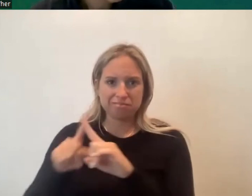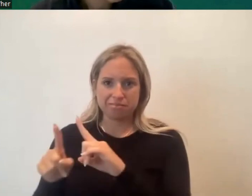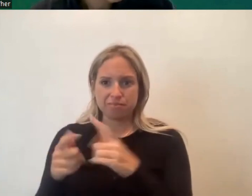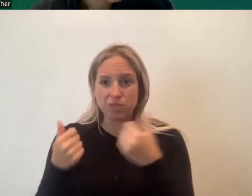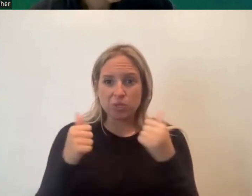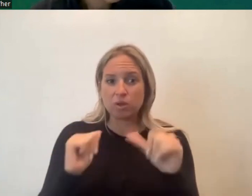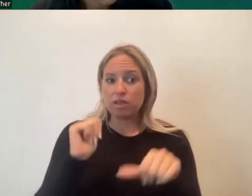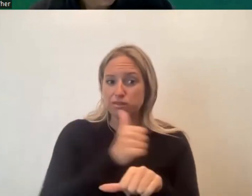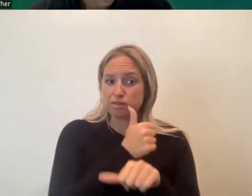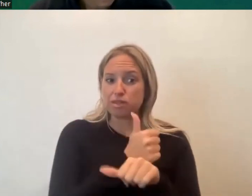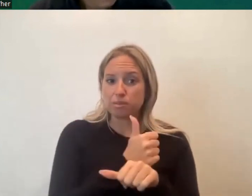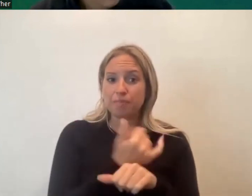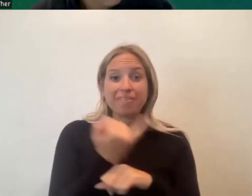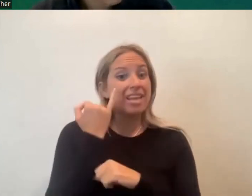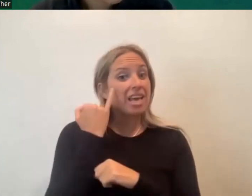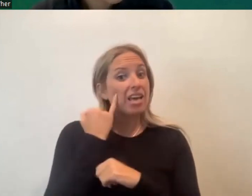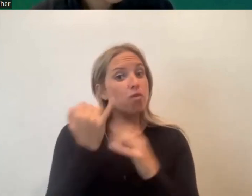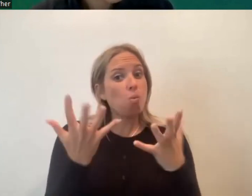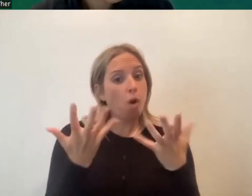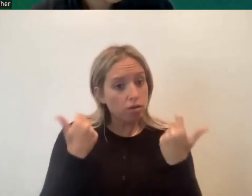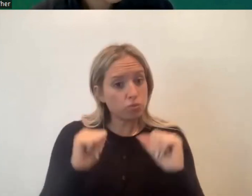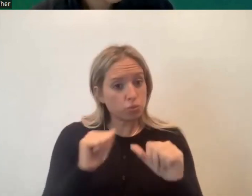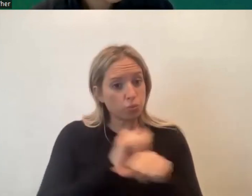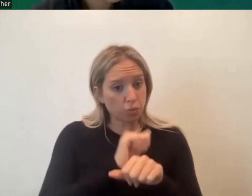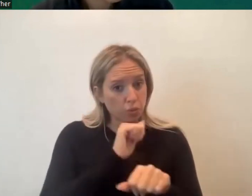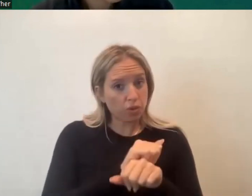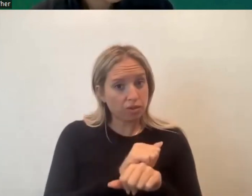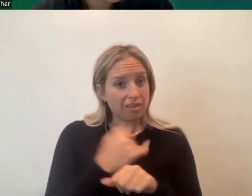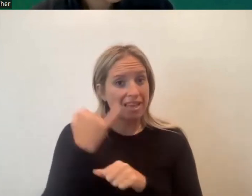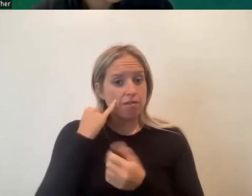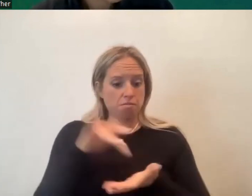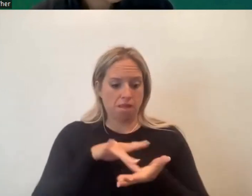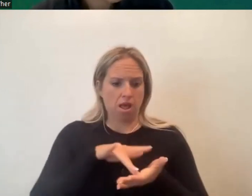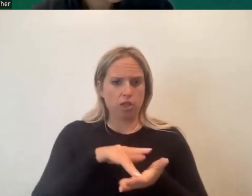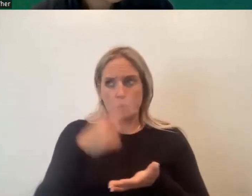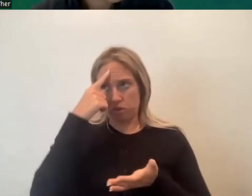it up where if you want to try to work, if medically you think you've reached a point